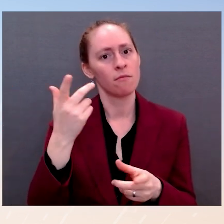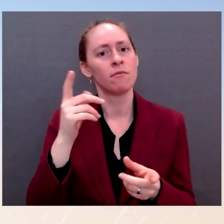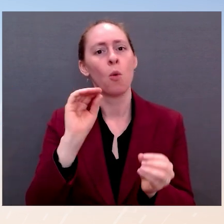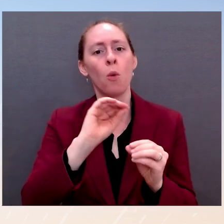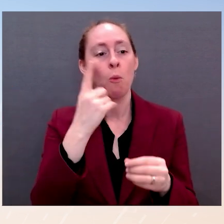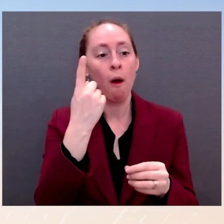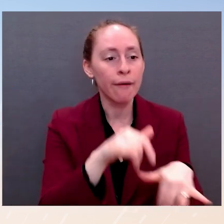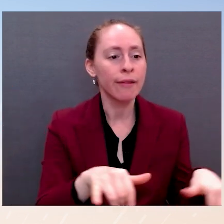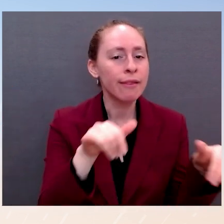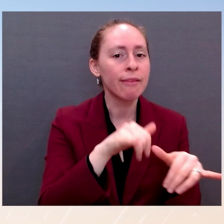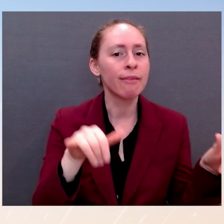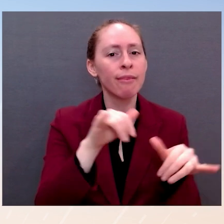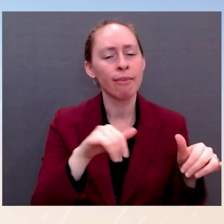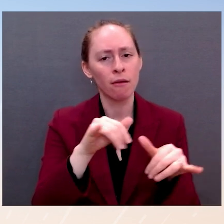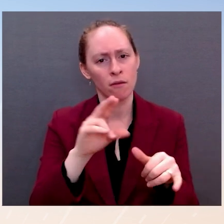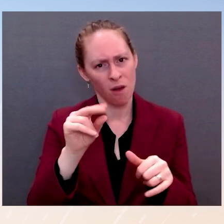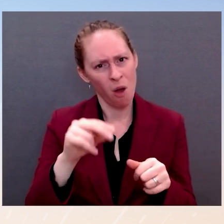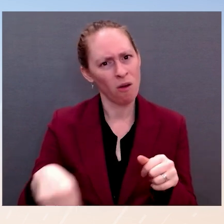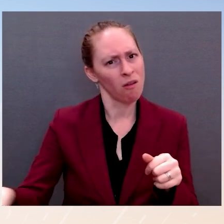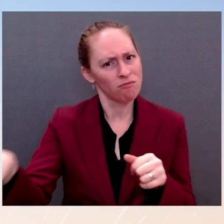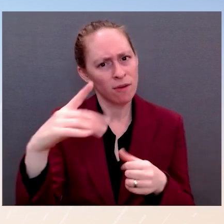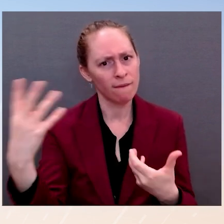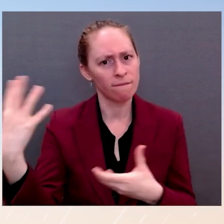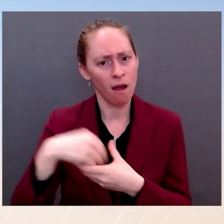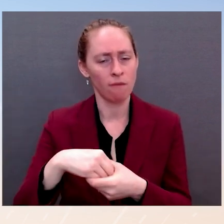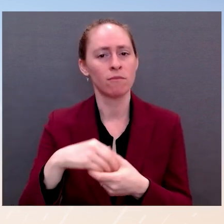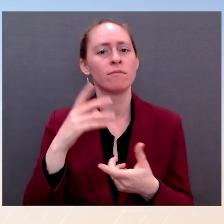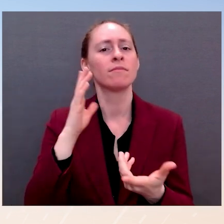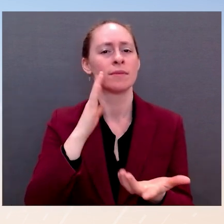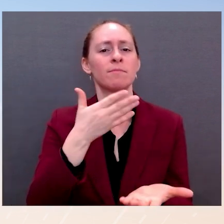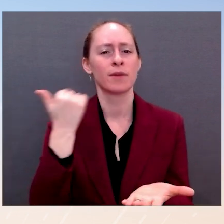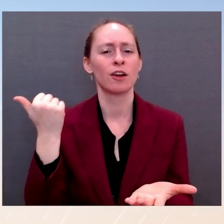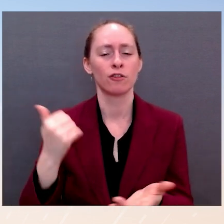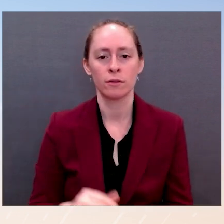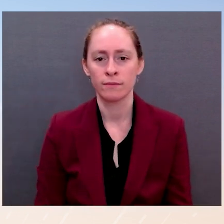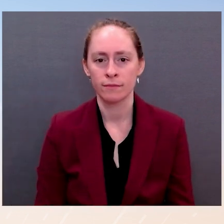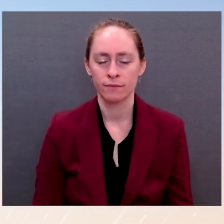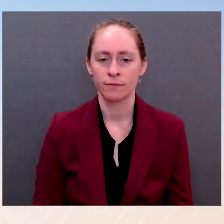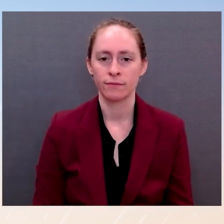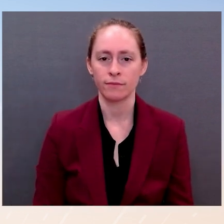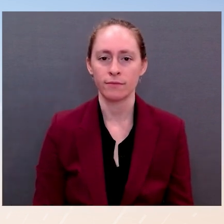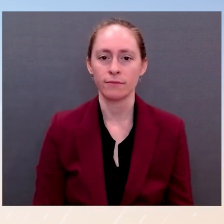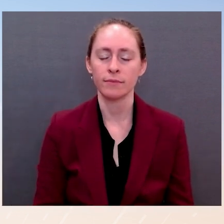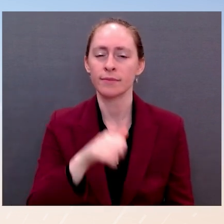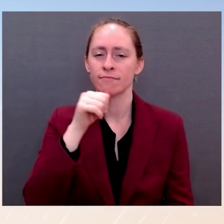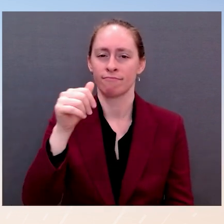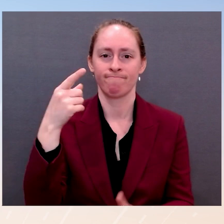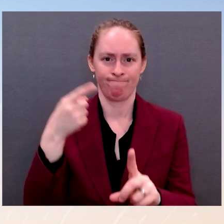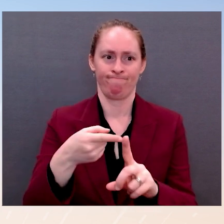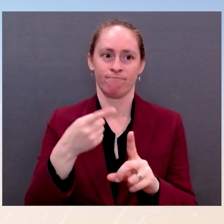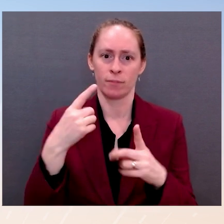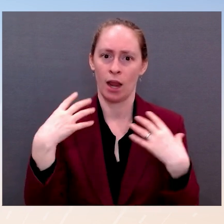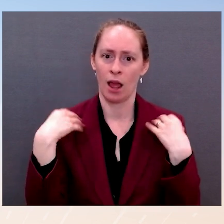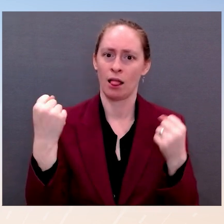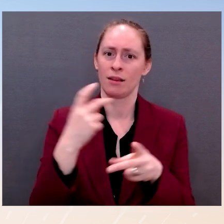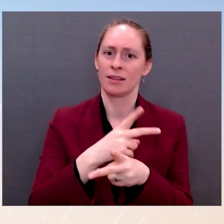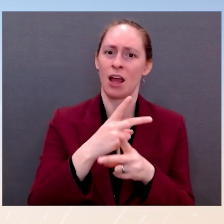that all people benefit from continued advancements in cancer care and treatment and beyond the health care system.